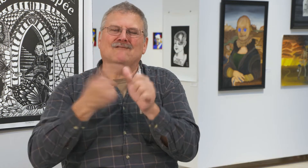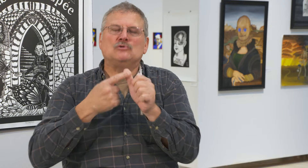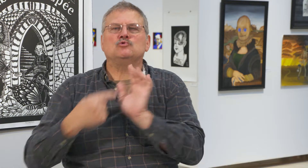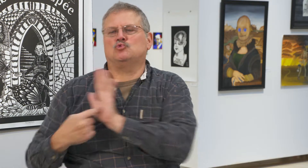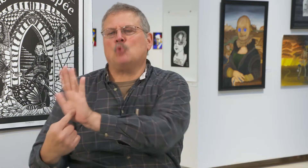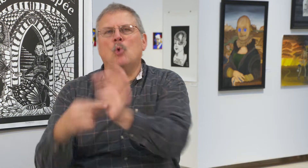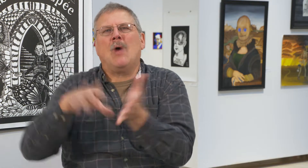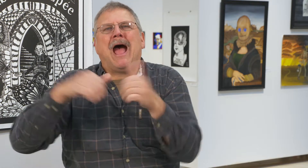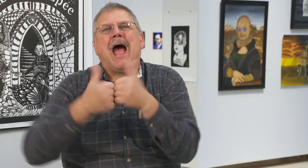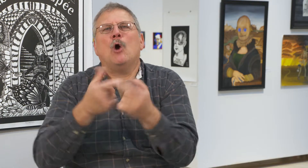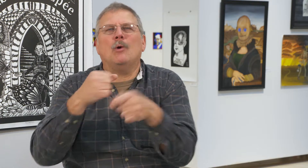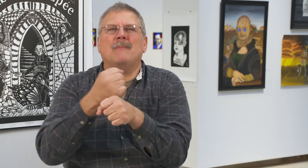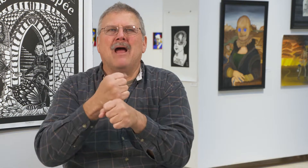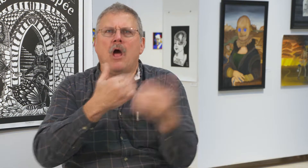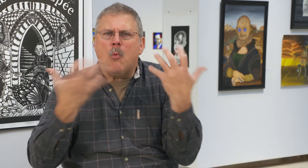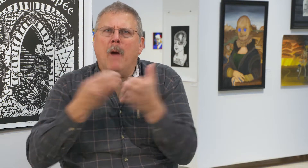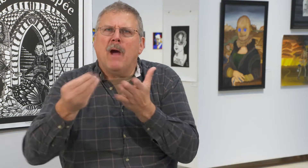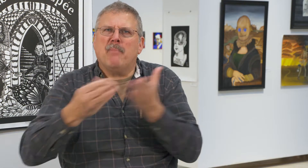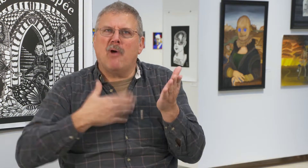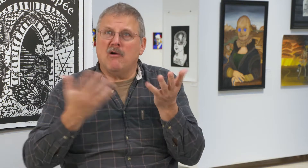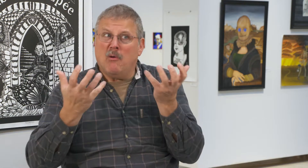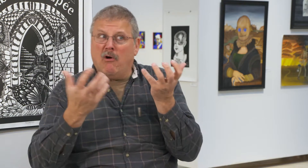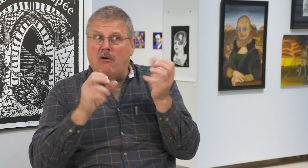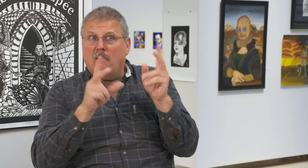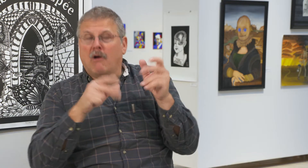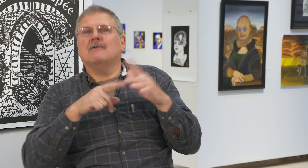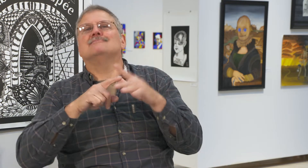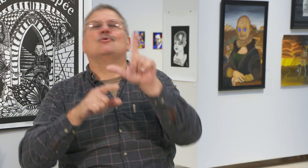At first I made art to show the process, but more and more people wanted to buy my art.